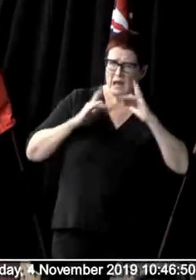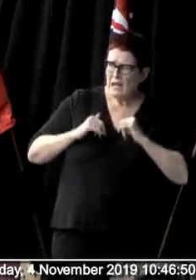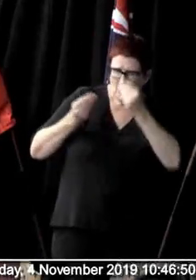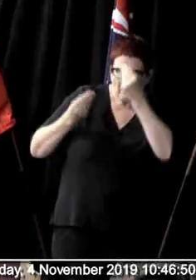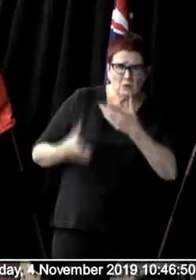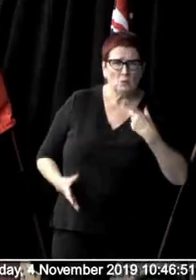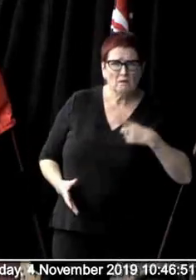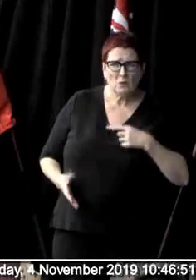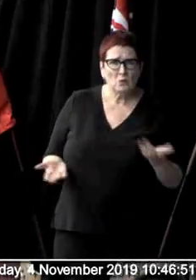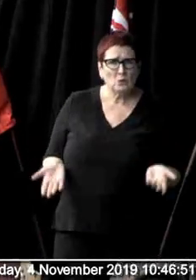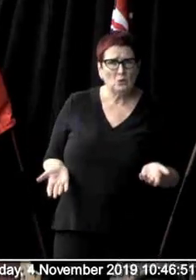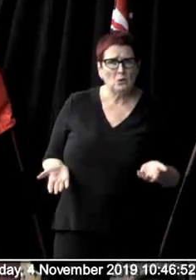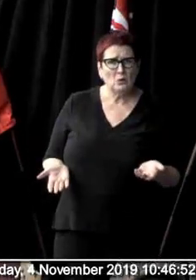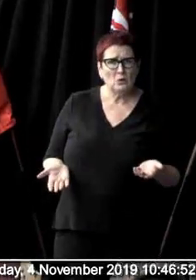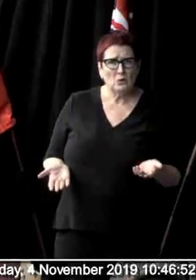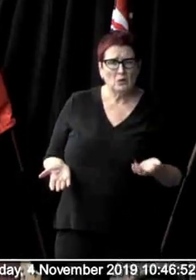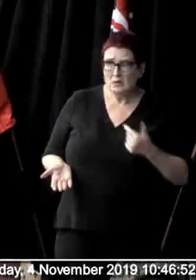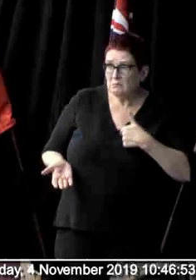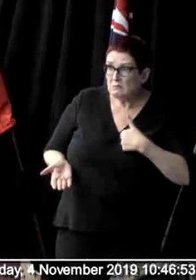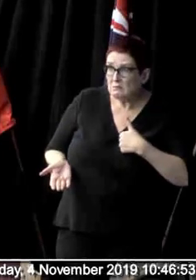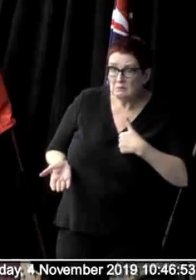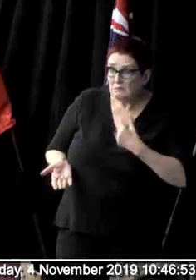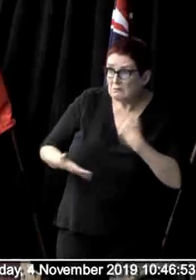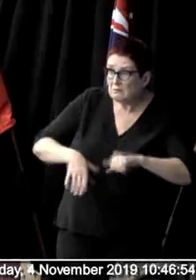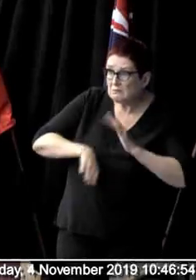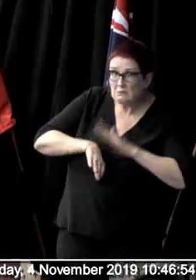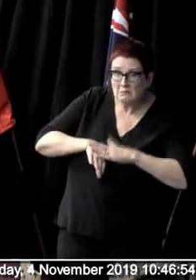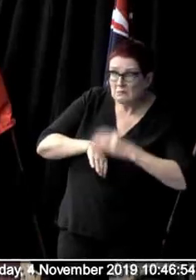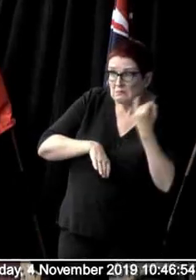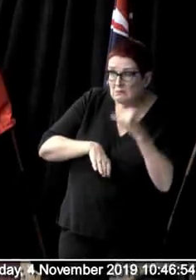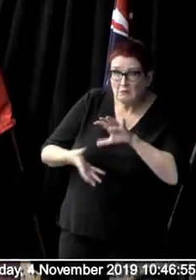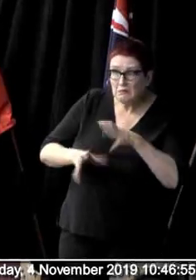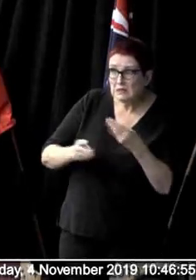Their question has been “have I done something wrong?” and the answer